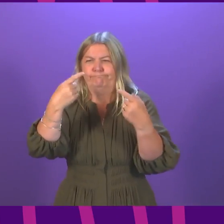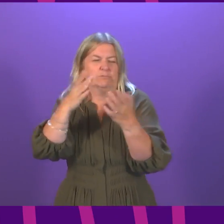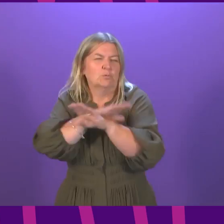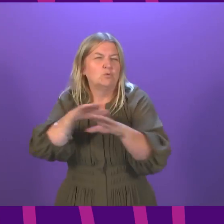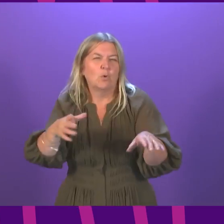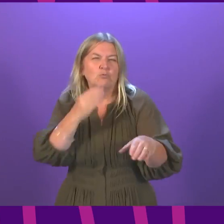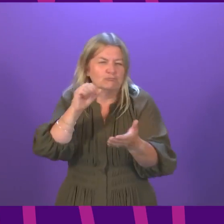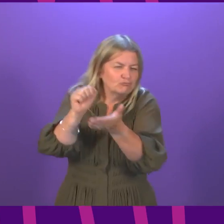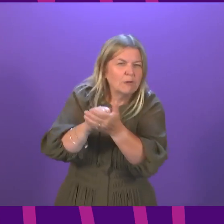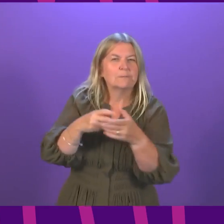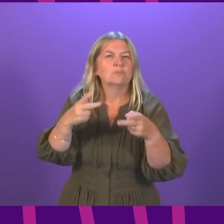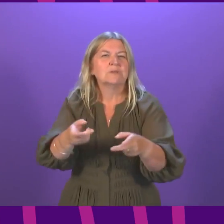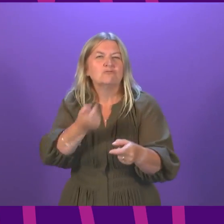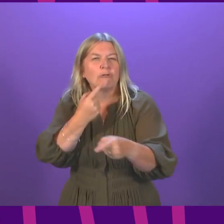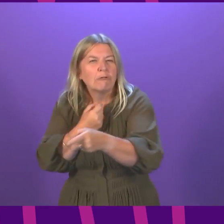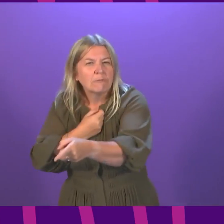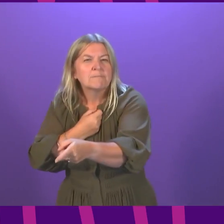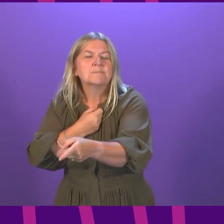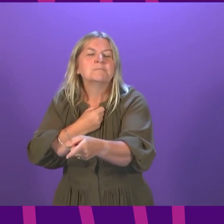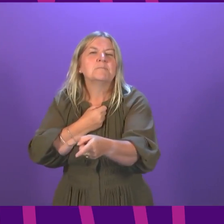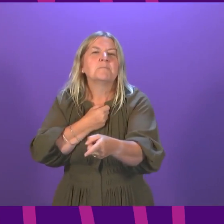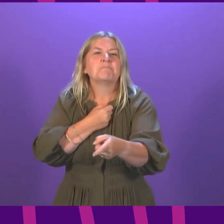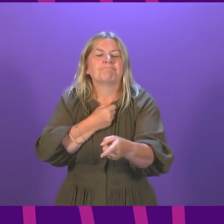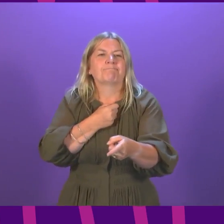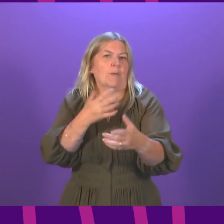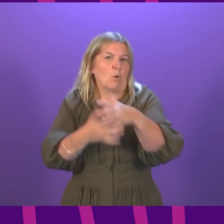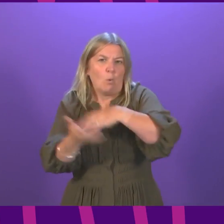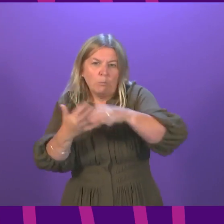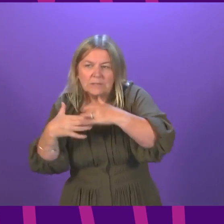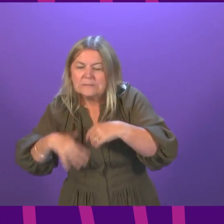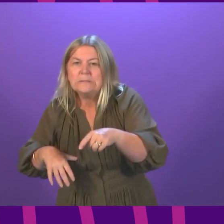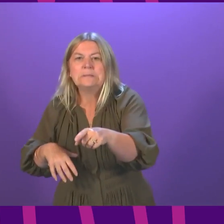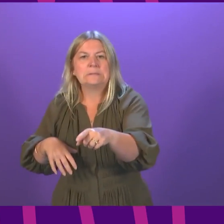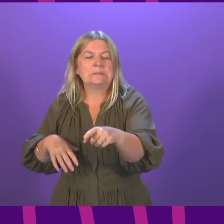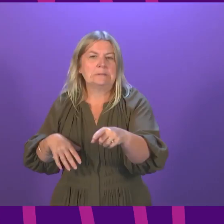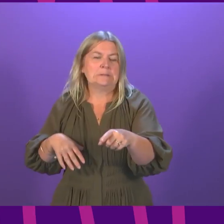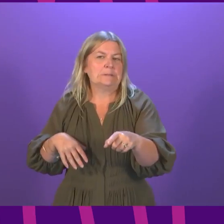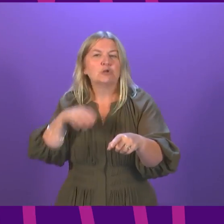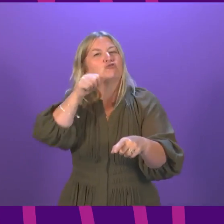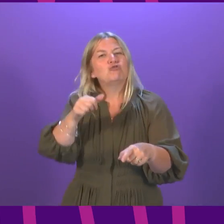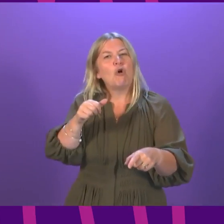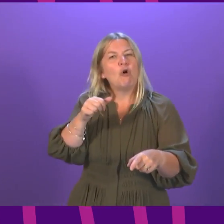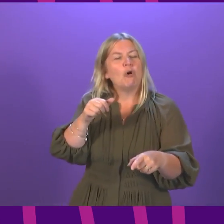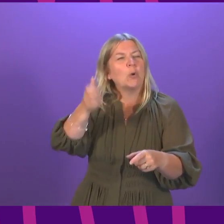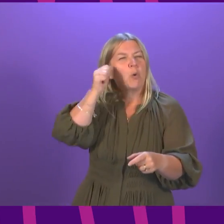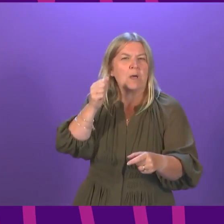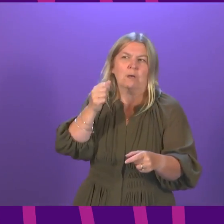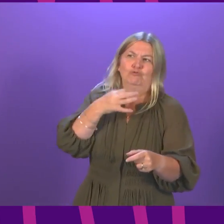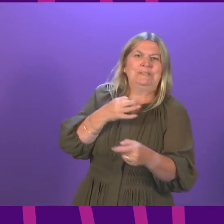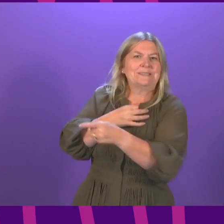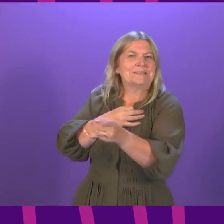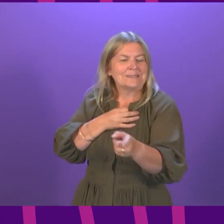makes treatment somewhat more complex, and the risks need to be weighed up with care.